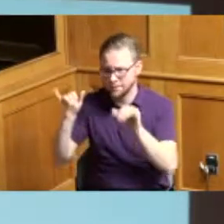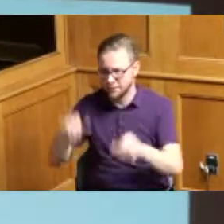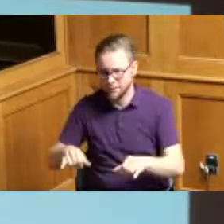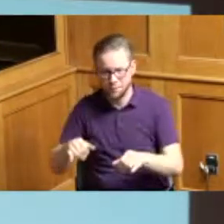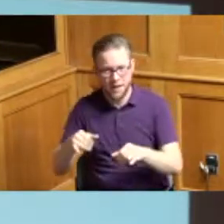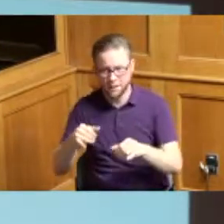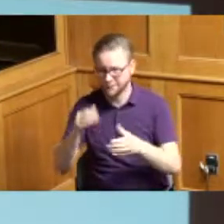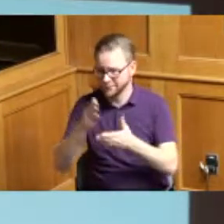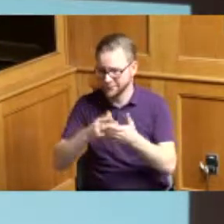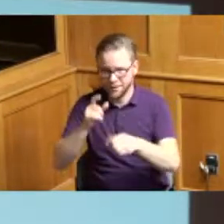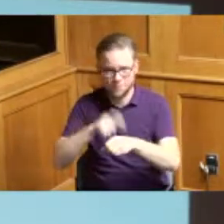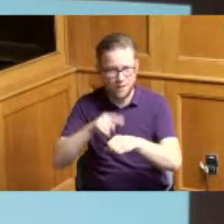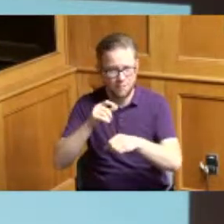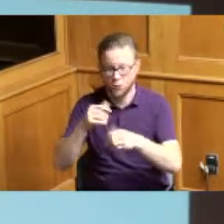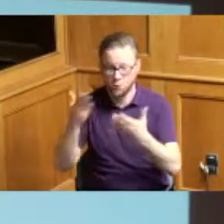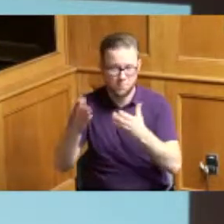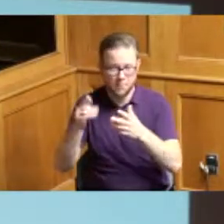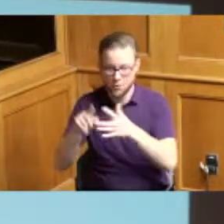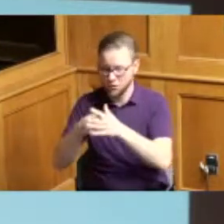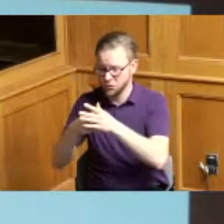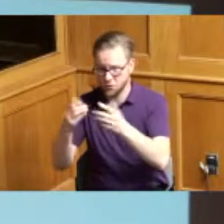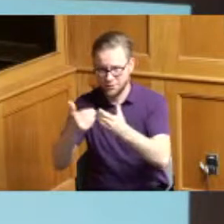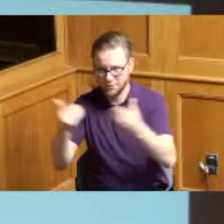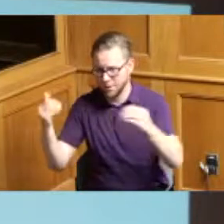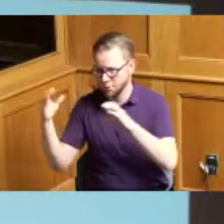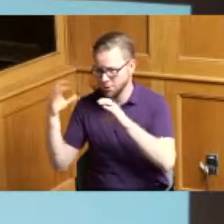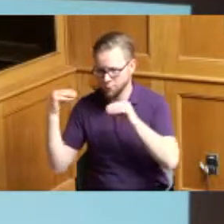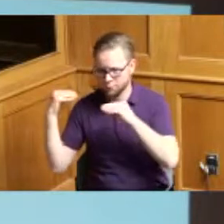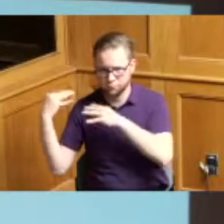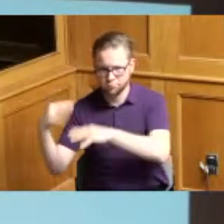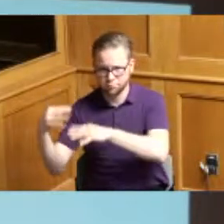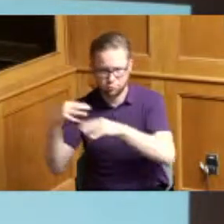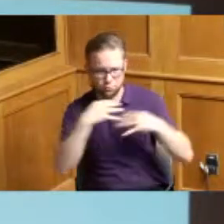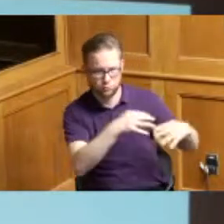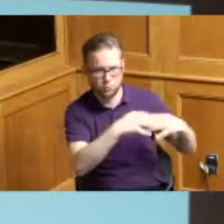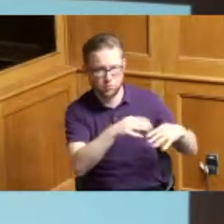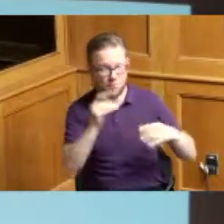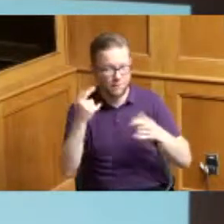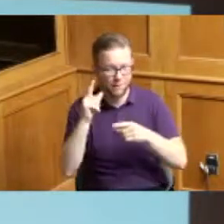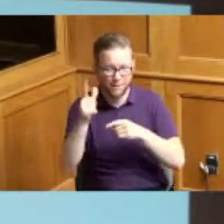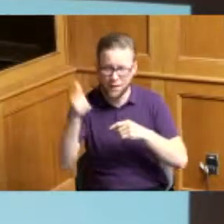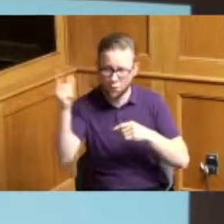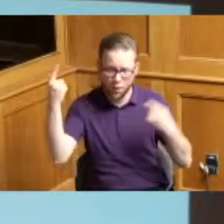in big large pipes essentially go to the treatment facility so it gets very commingled at some point